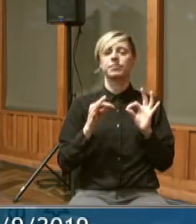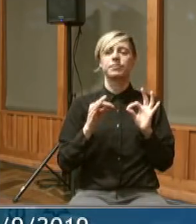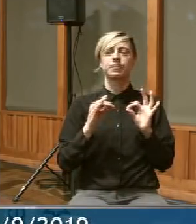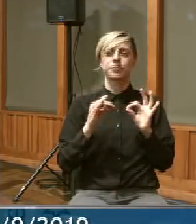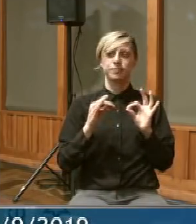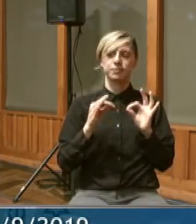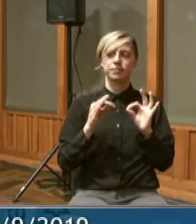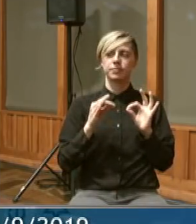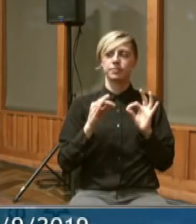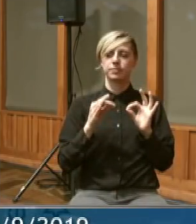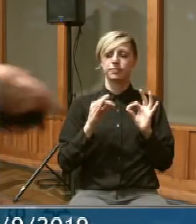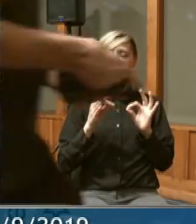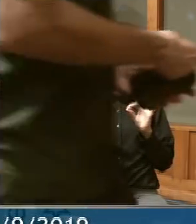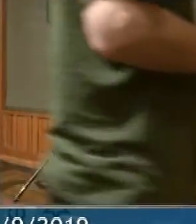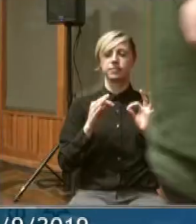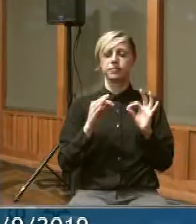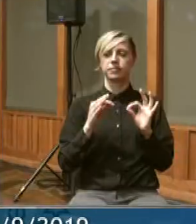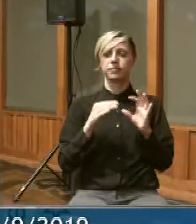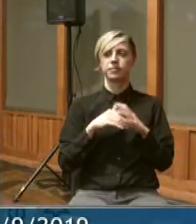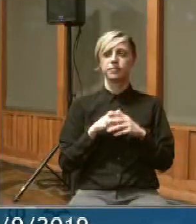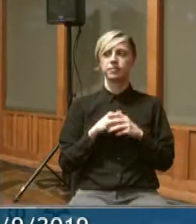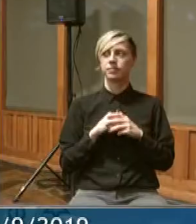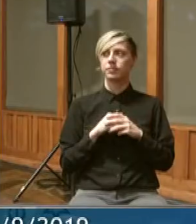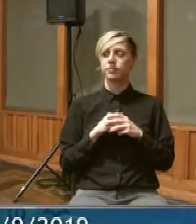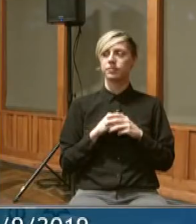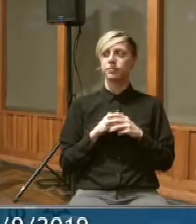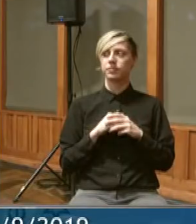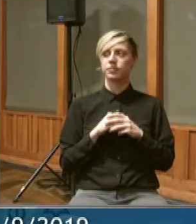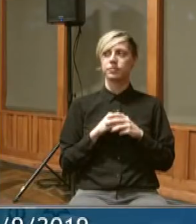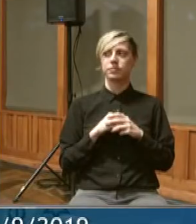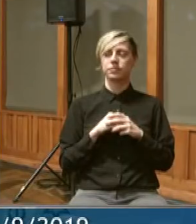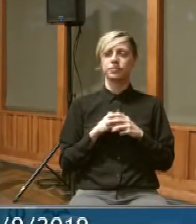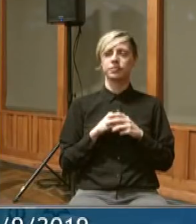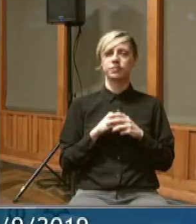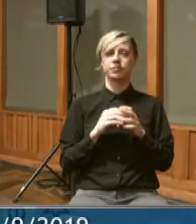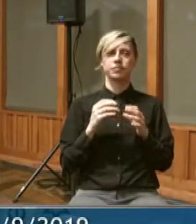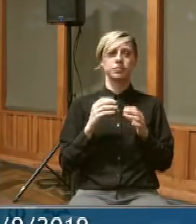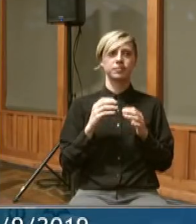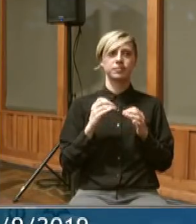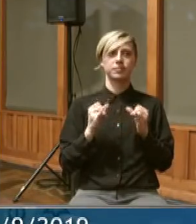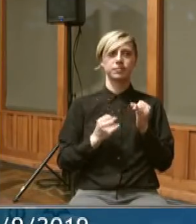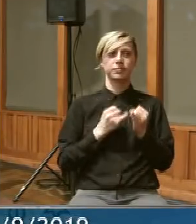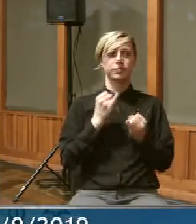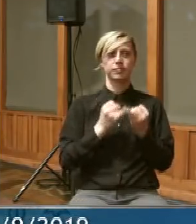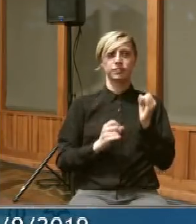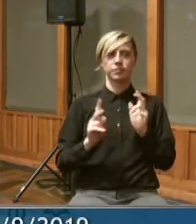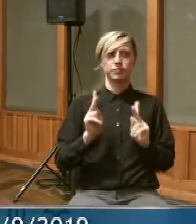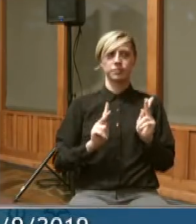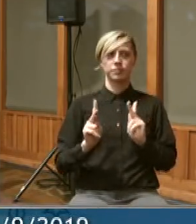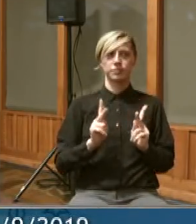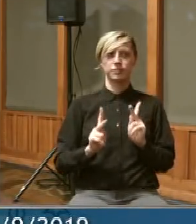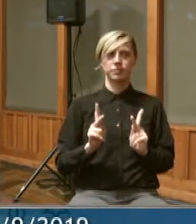MAYOR? WE'RE CALLING UP OUR LAST SIX. AGAIN, TO GIVE THEM TIME I'M GOING TO RECOMMEND WE